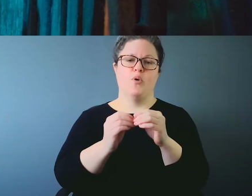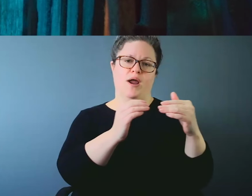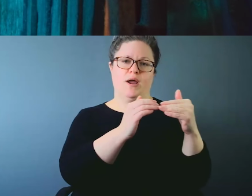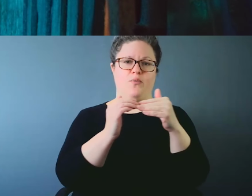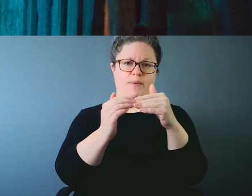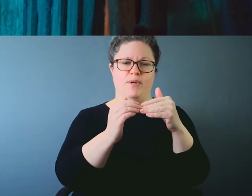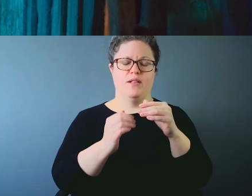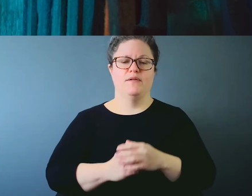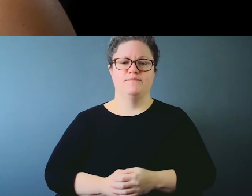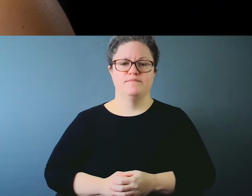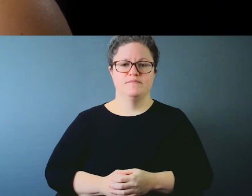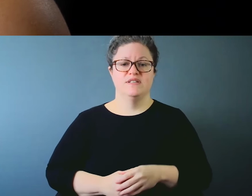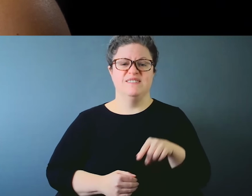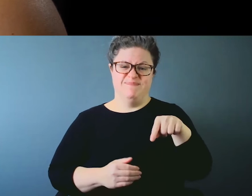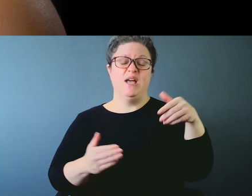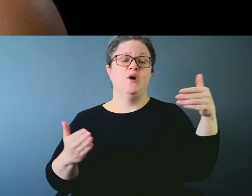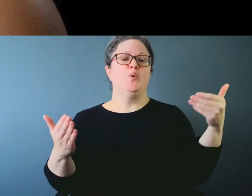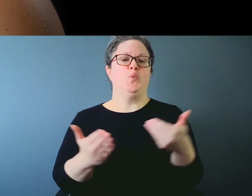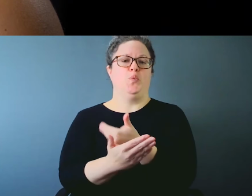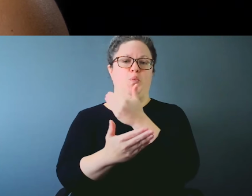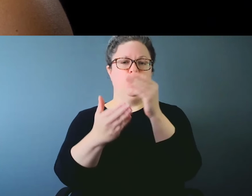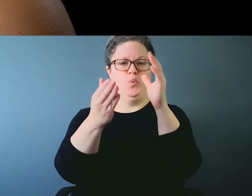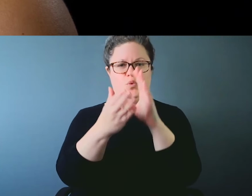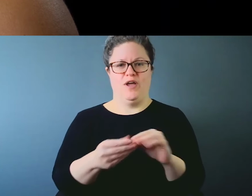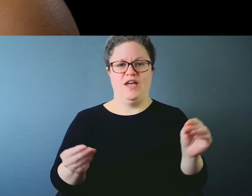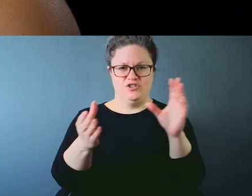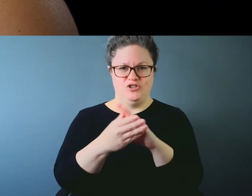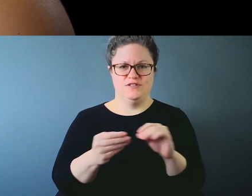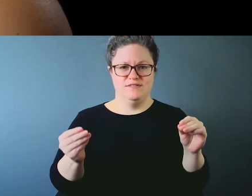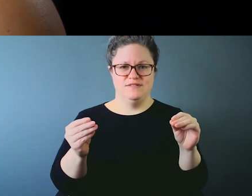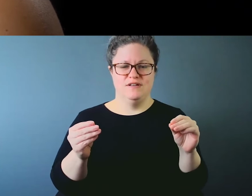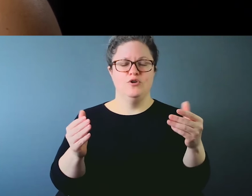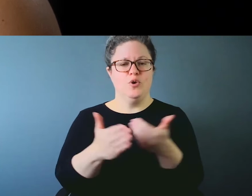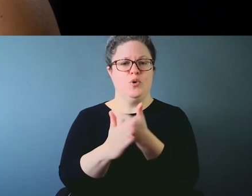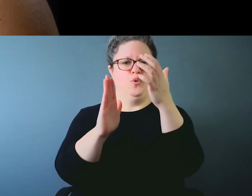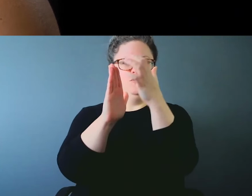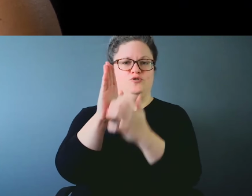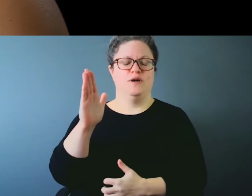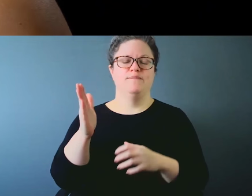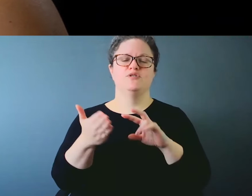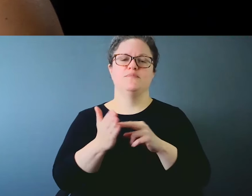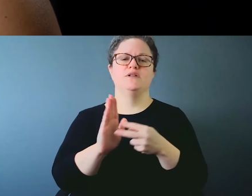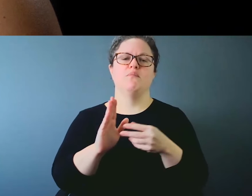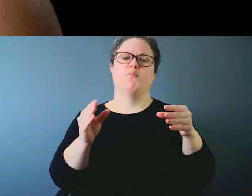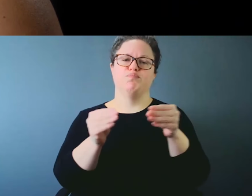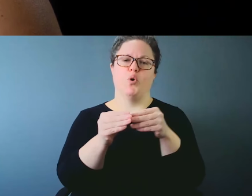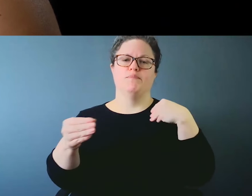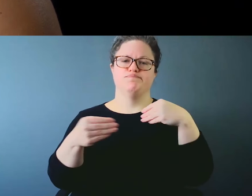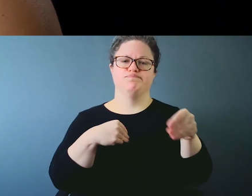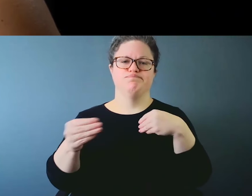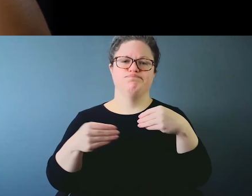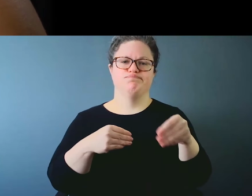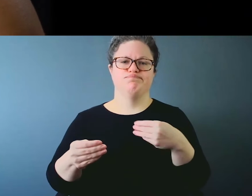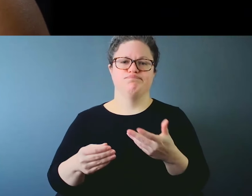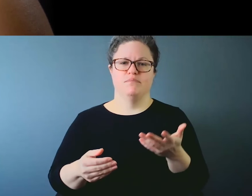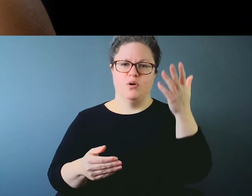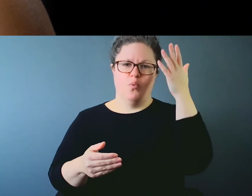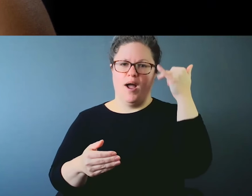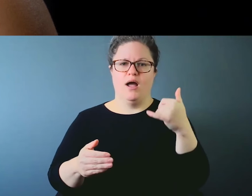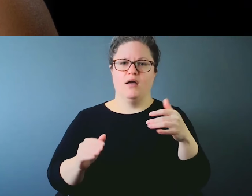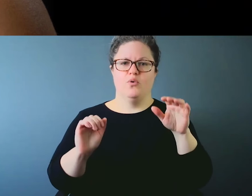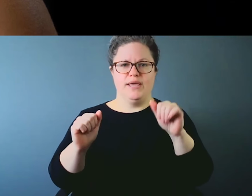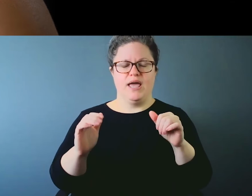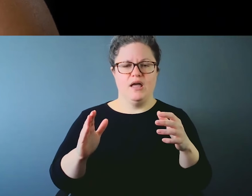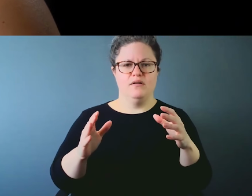This was a new piece, a new creation. So there's a lot more liberty in creating a script that is already more accessible to more people